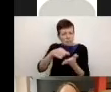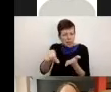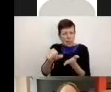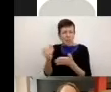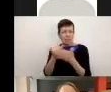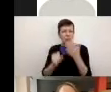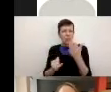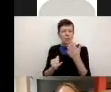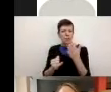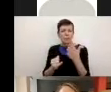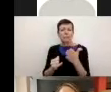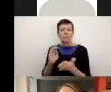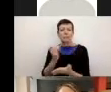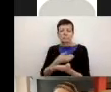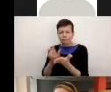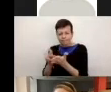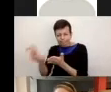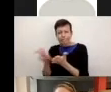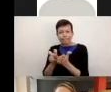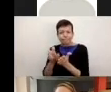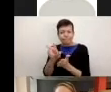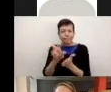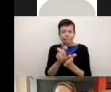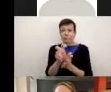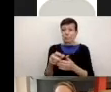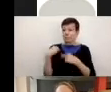investments that we are directing into the community.